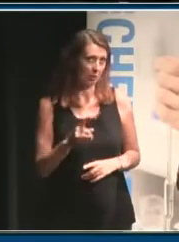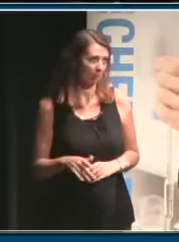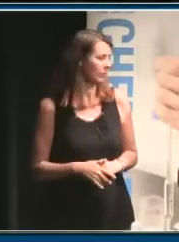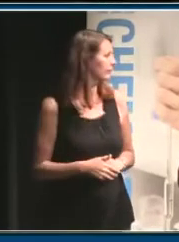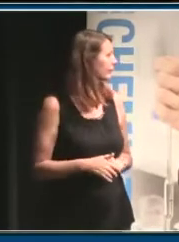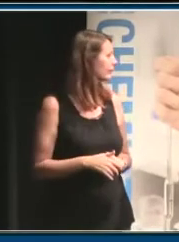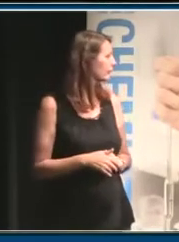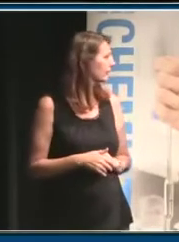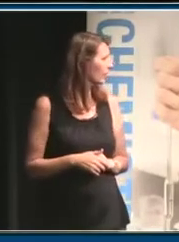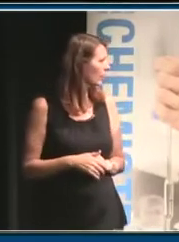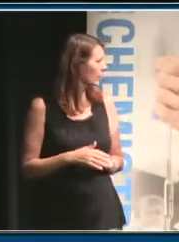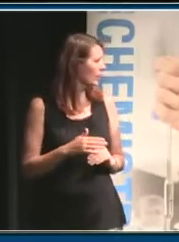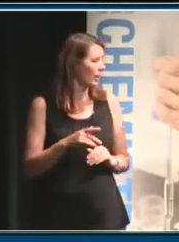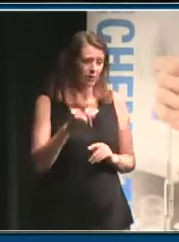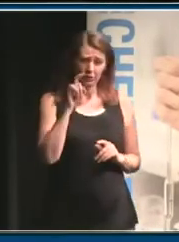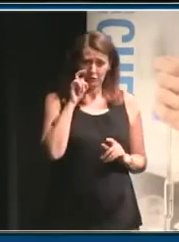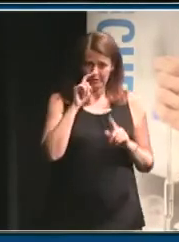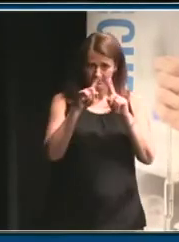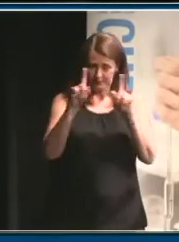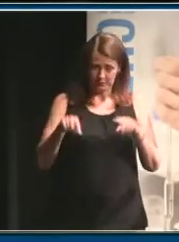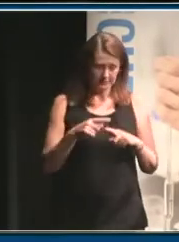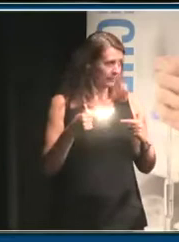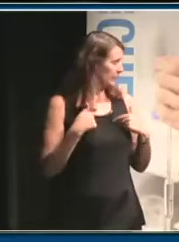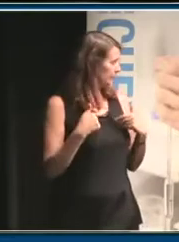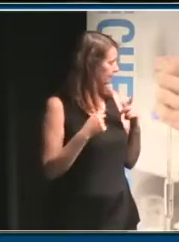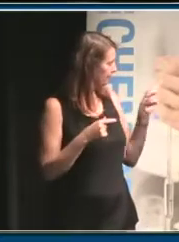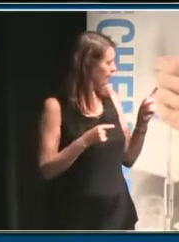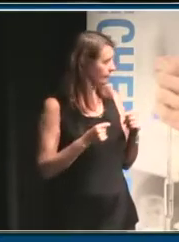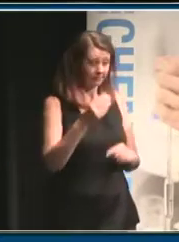So here here's a strange picture. So this is me all right. I’m wearing a hard hat,